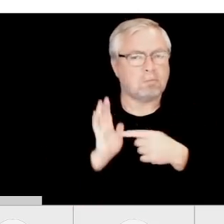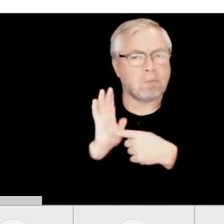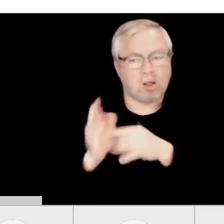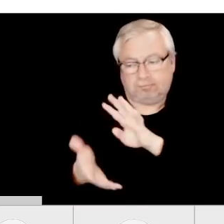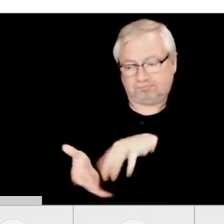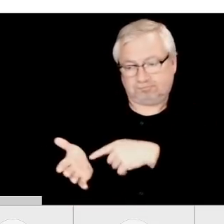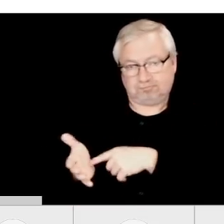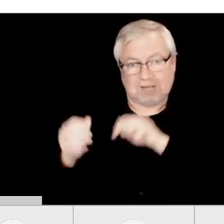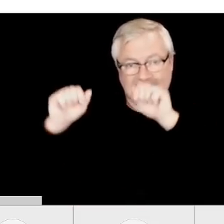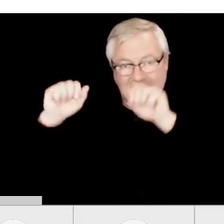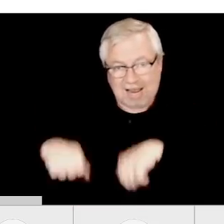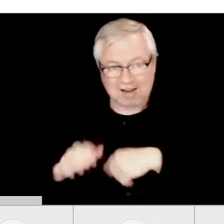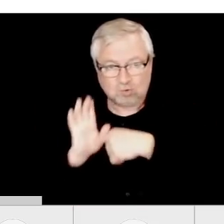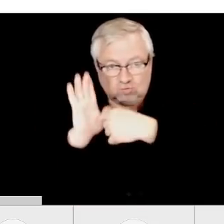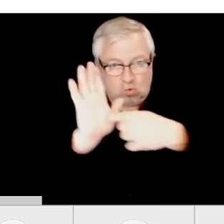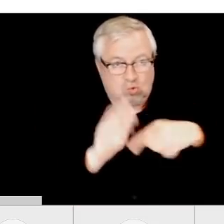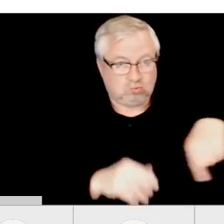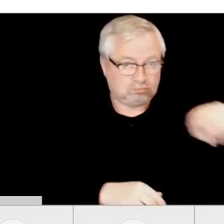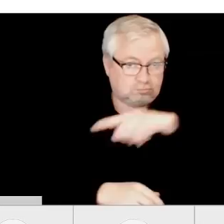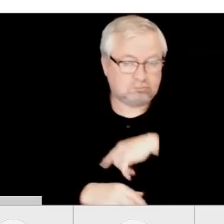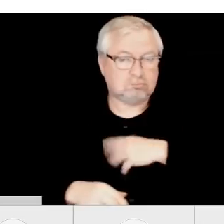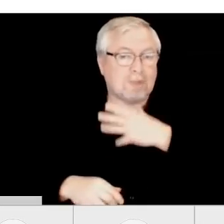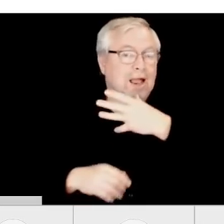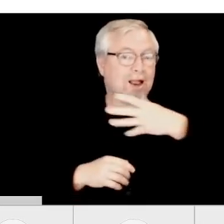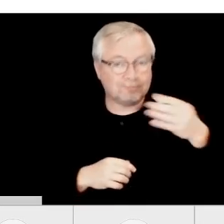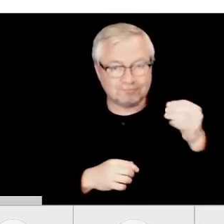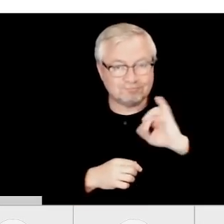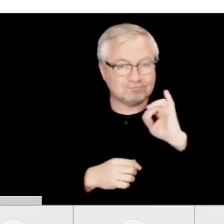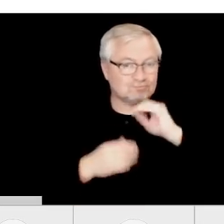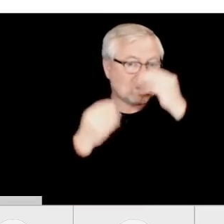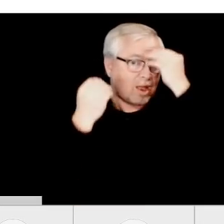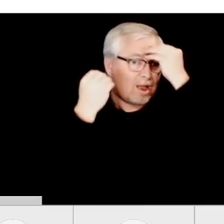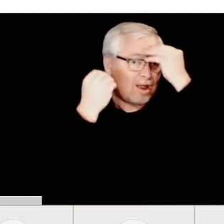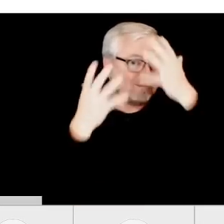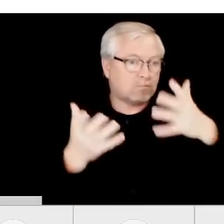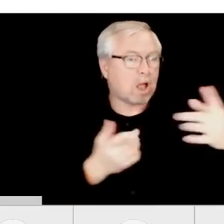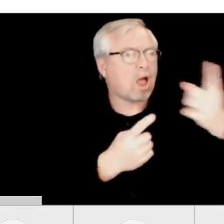that we've had in the past around, you know, why is there no [indiscernible]